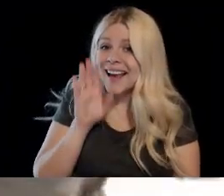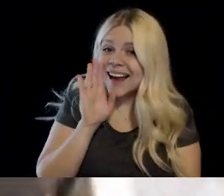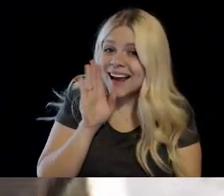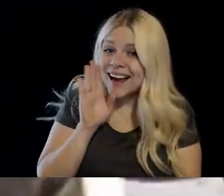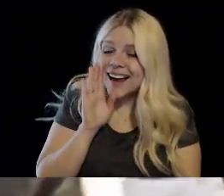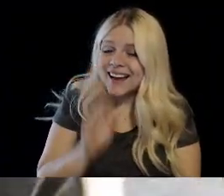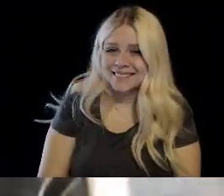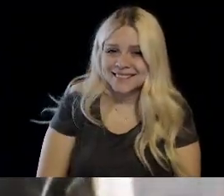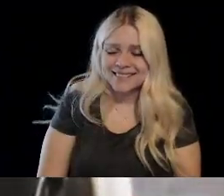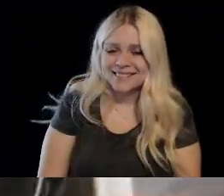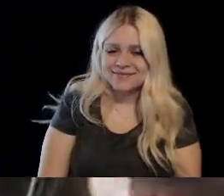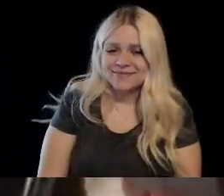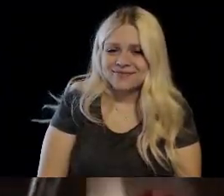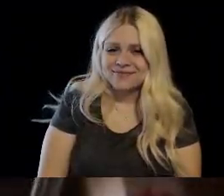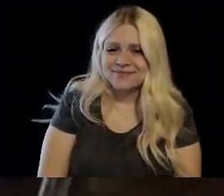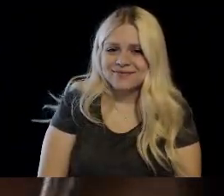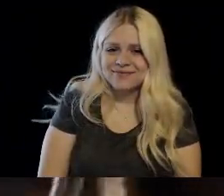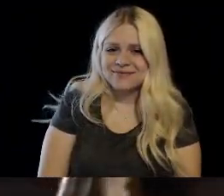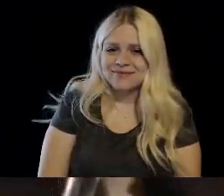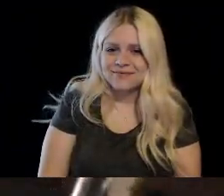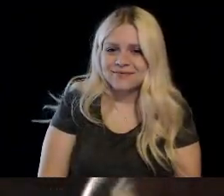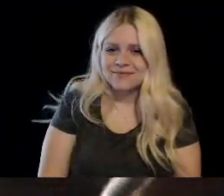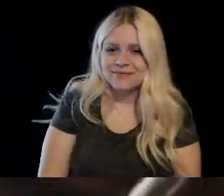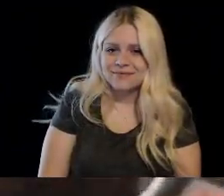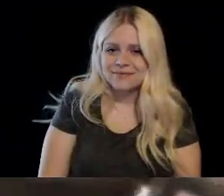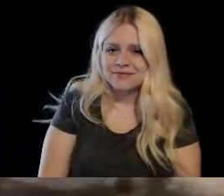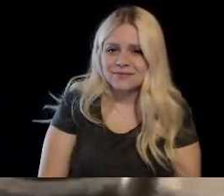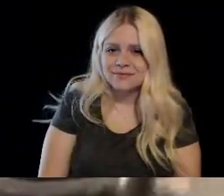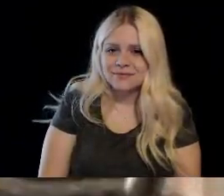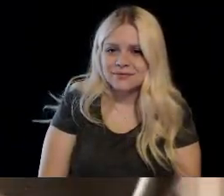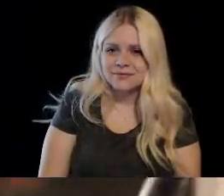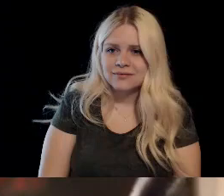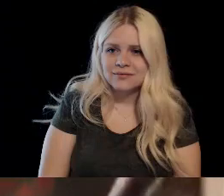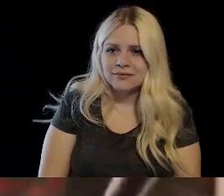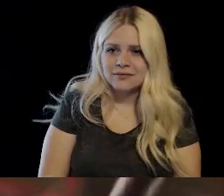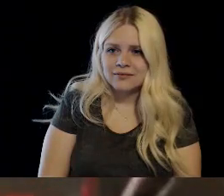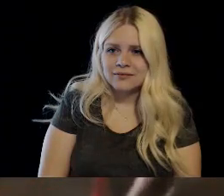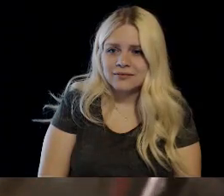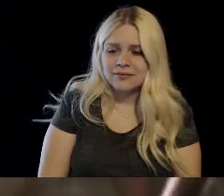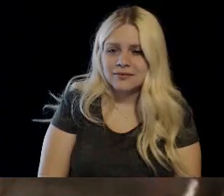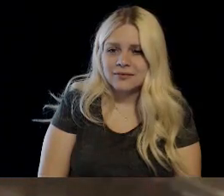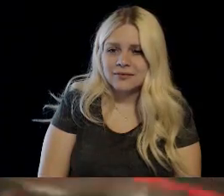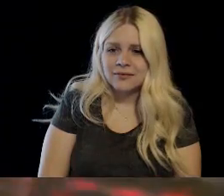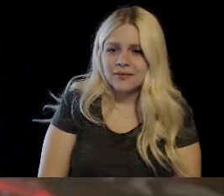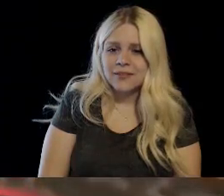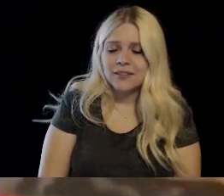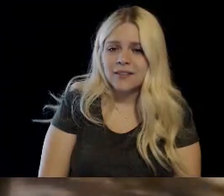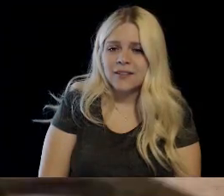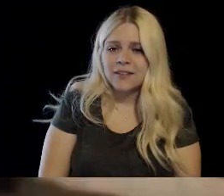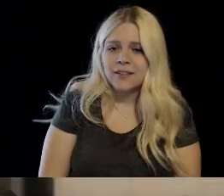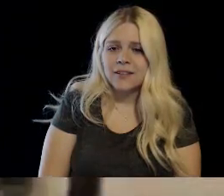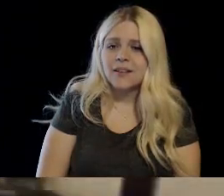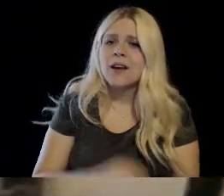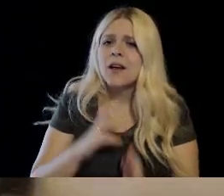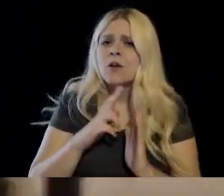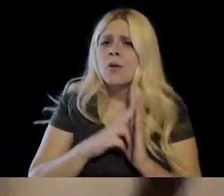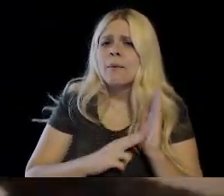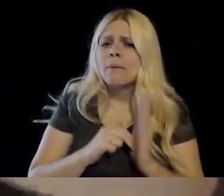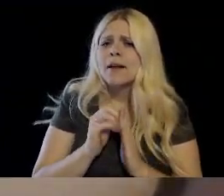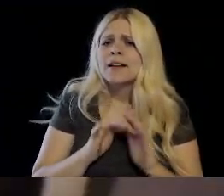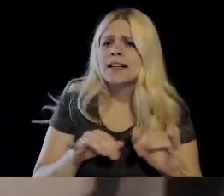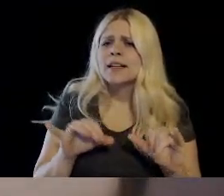Erica: Oh. Hi, baby. The paintings depend on the size. The size of the painting and